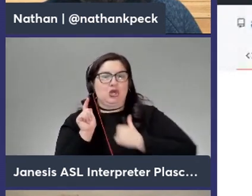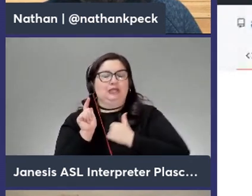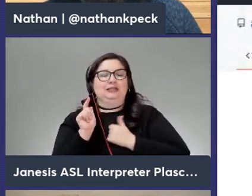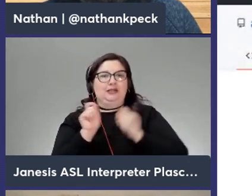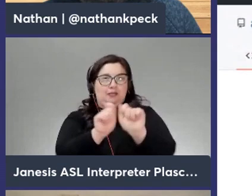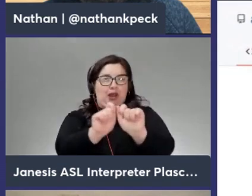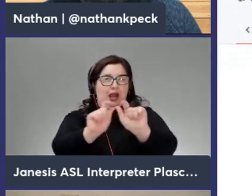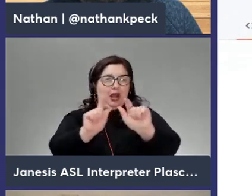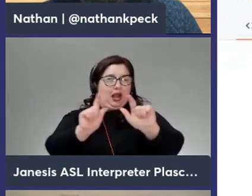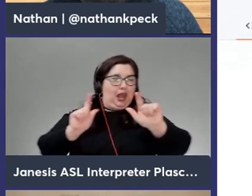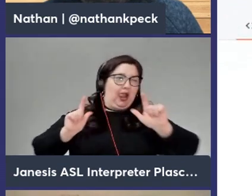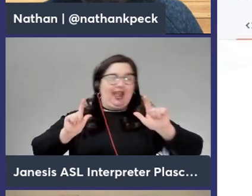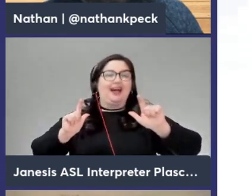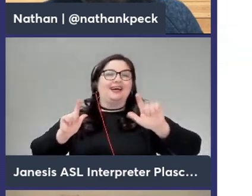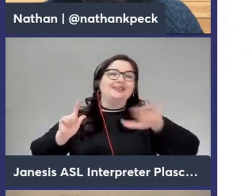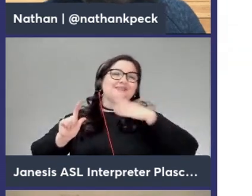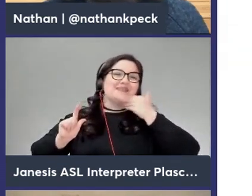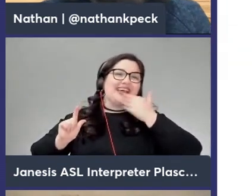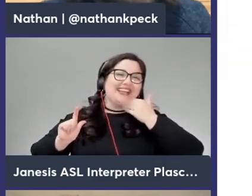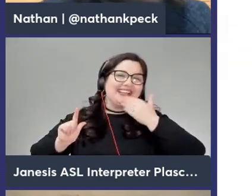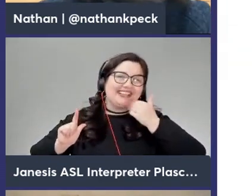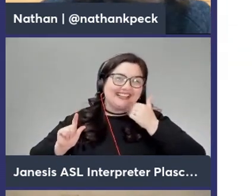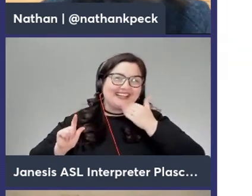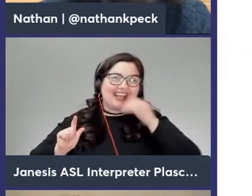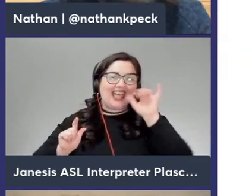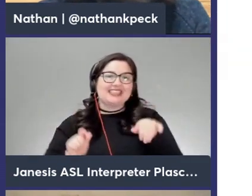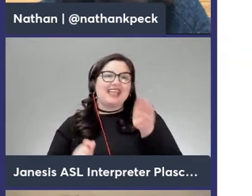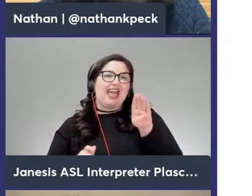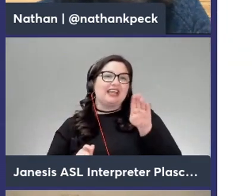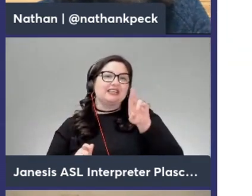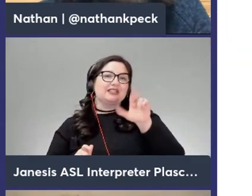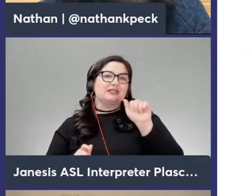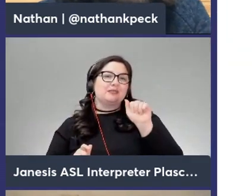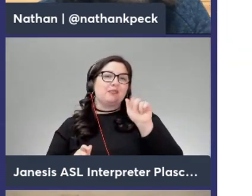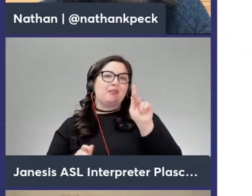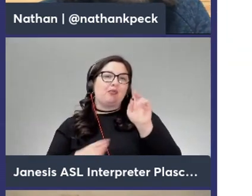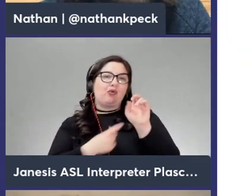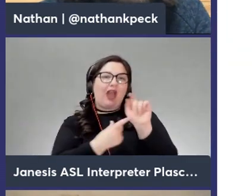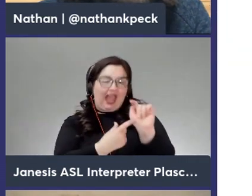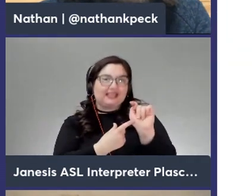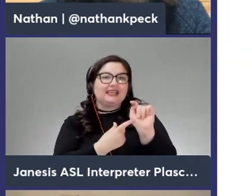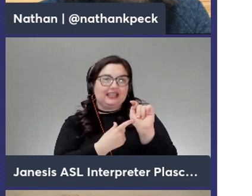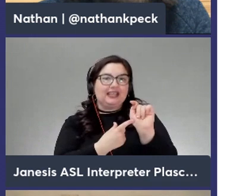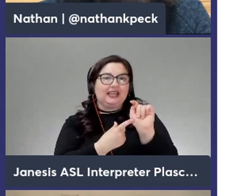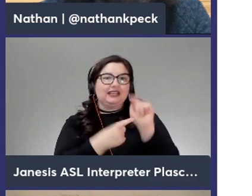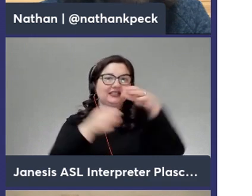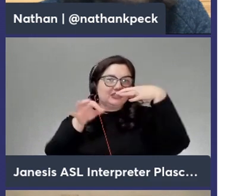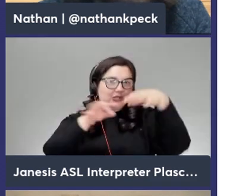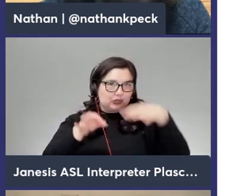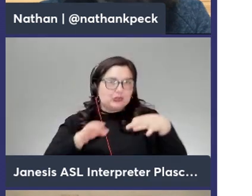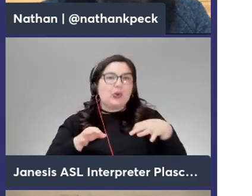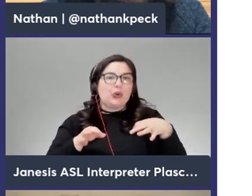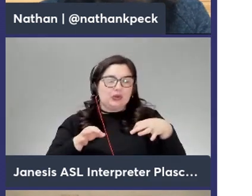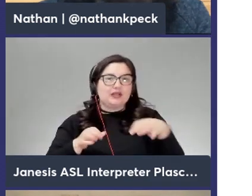Okay, there we go. This is this Braket Tutorials GitHub. It's just called Amazon Braket Examples.